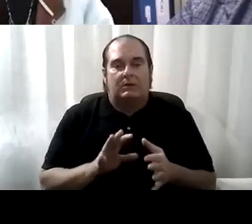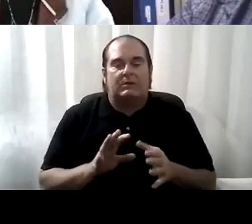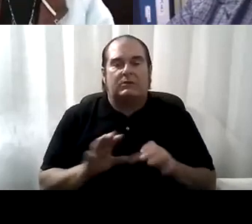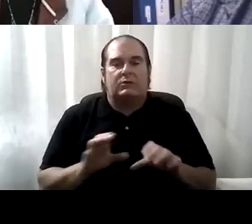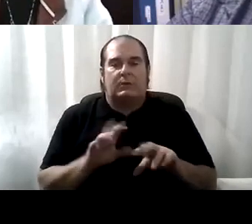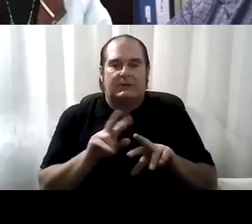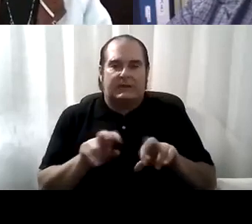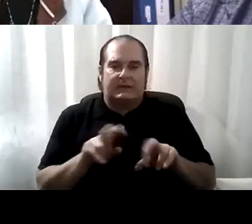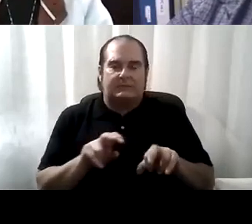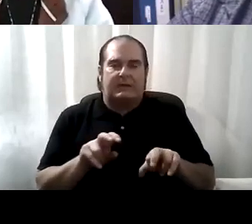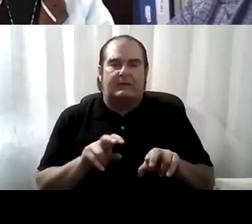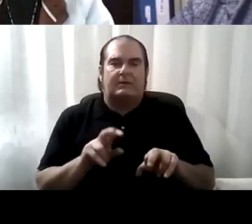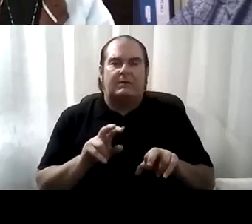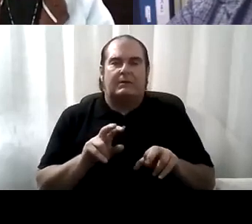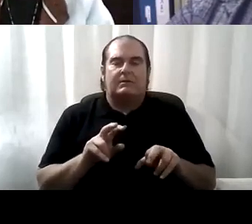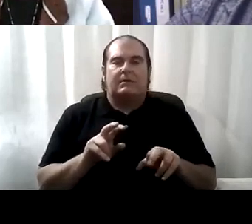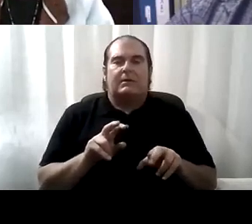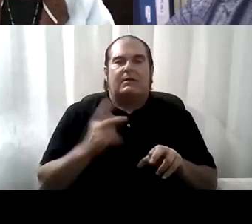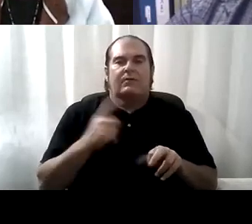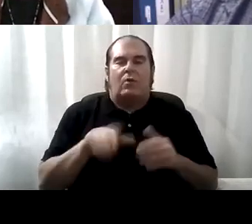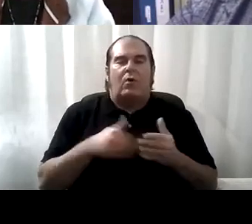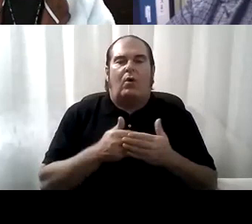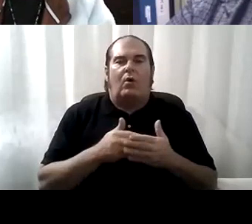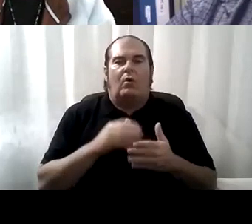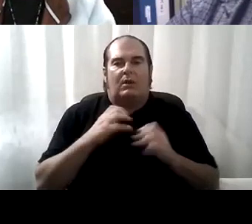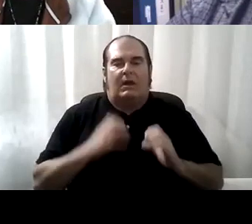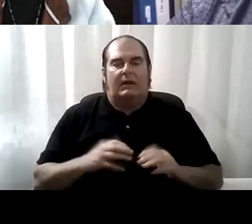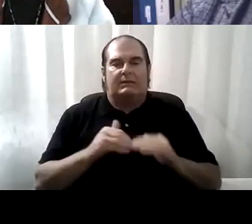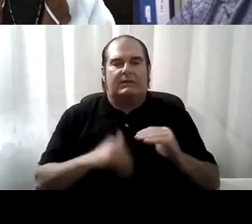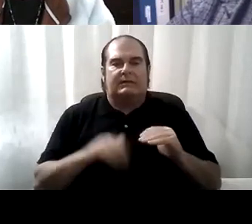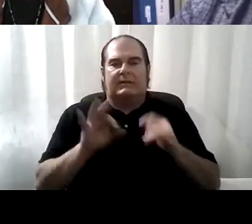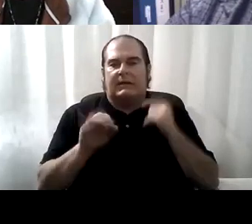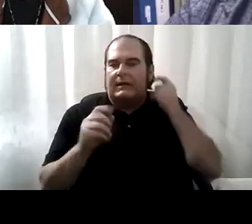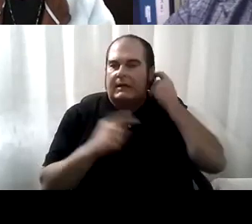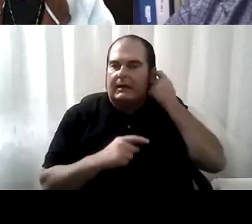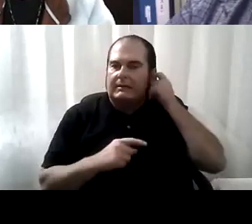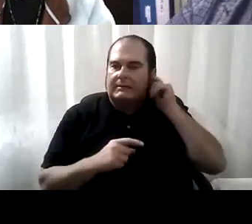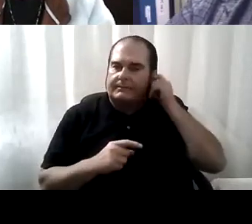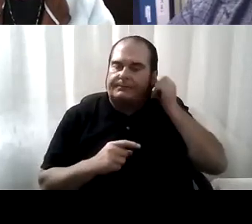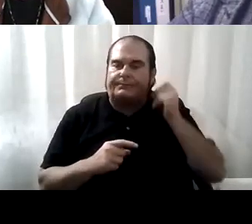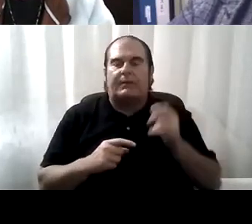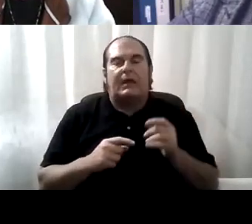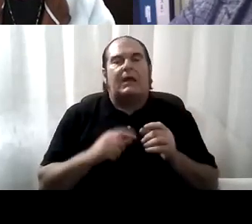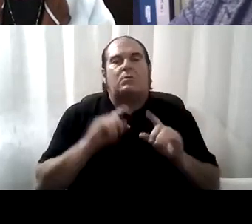for all clients every 90 days, and respond to any health indicator issues that they see in those assessments.